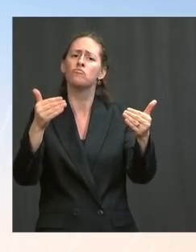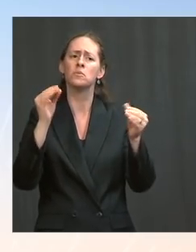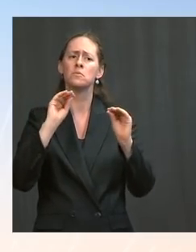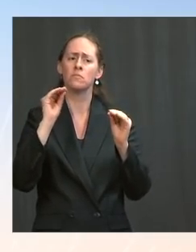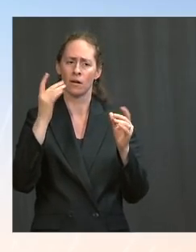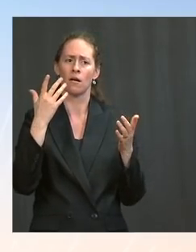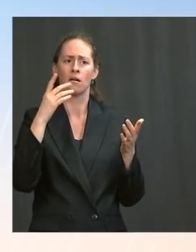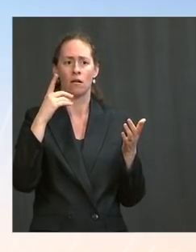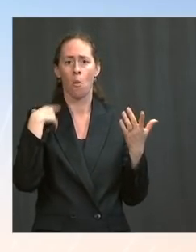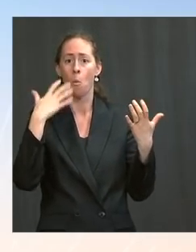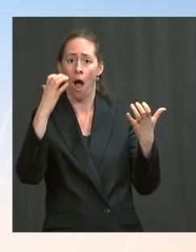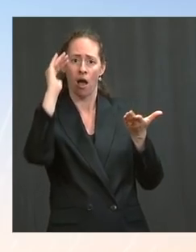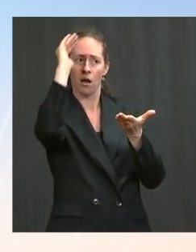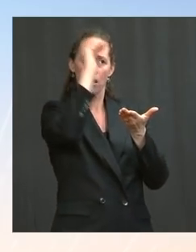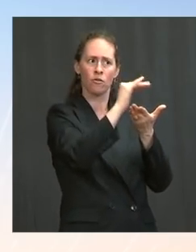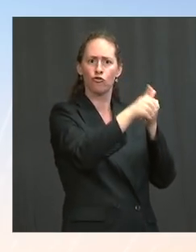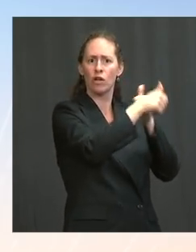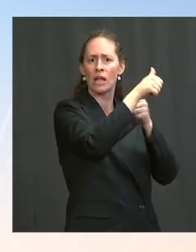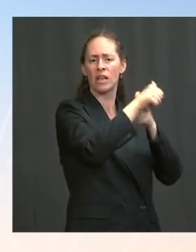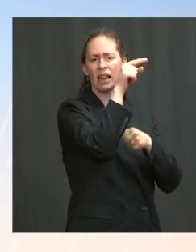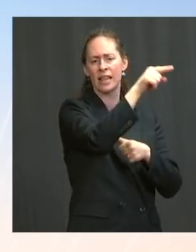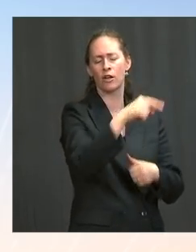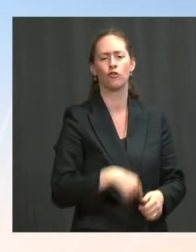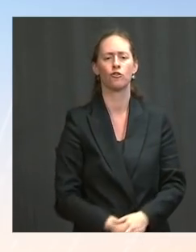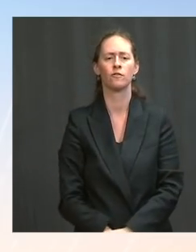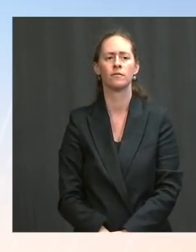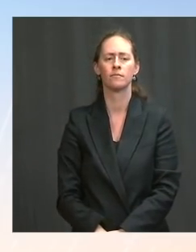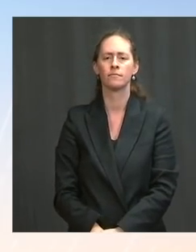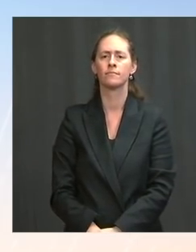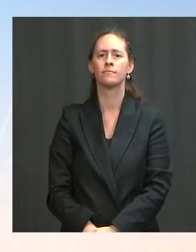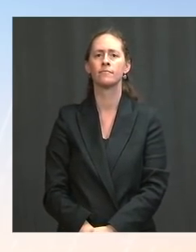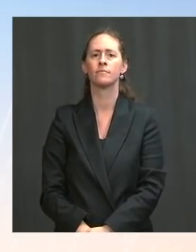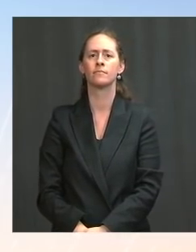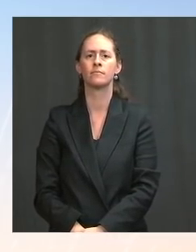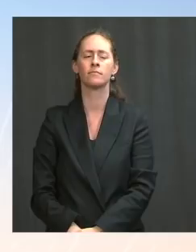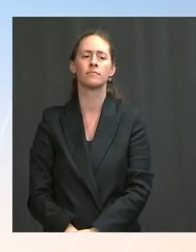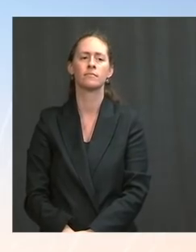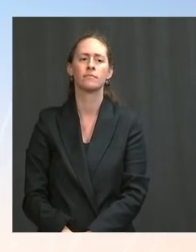The Press: My question is: Two Yemeni prisoners have been approved